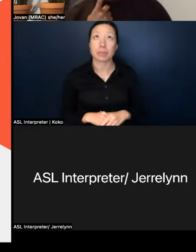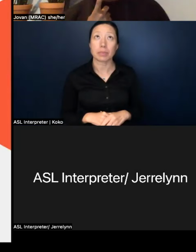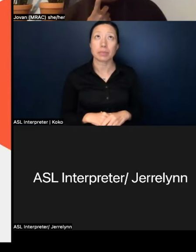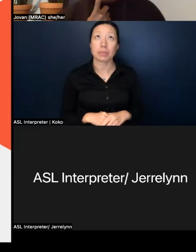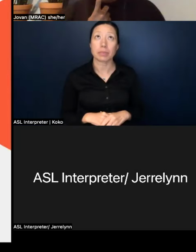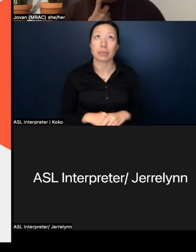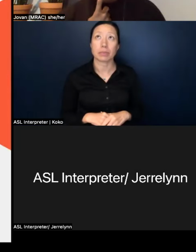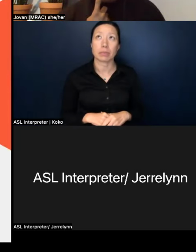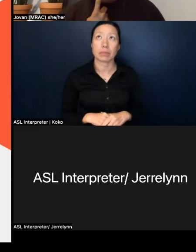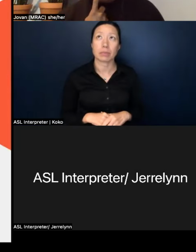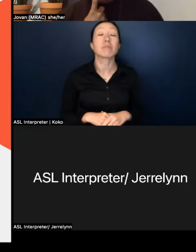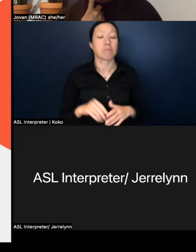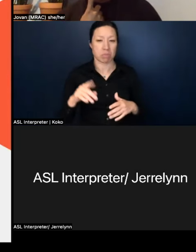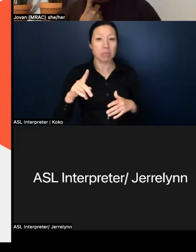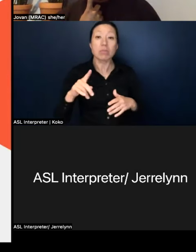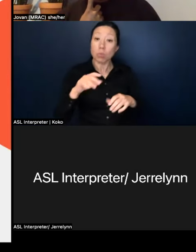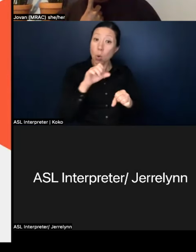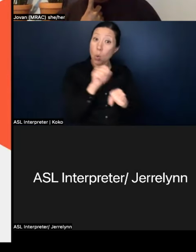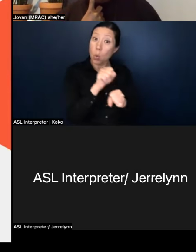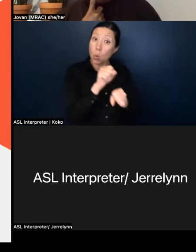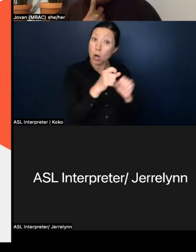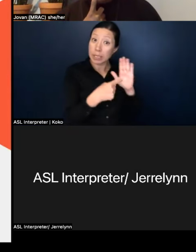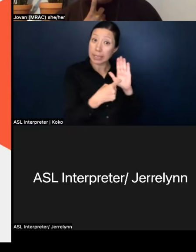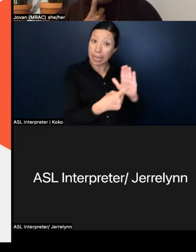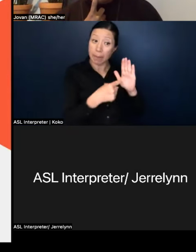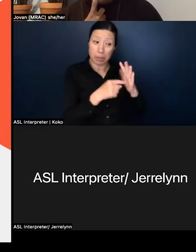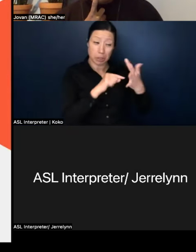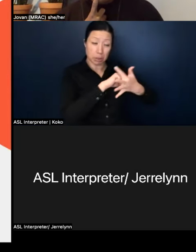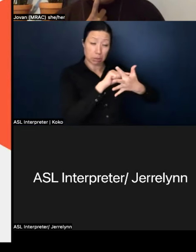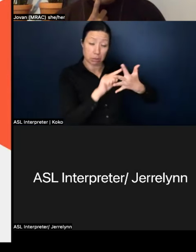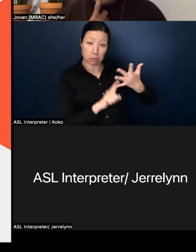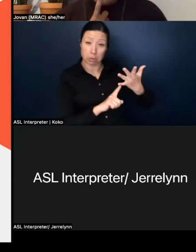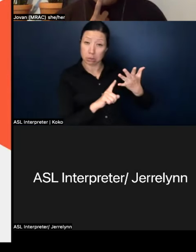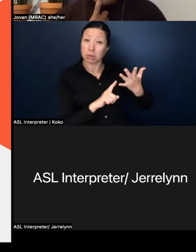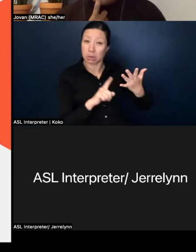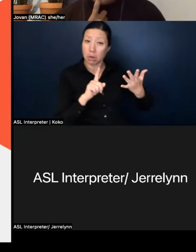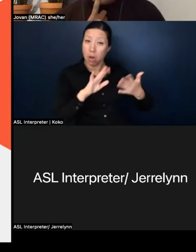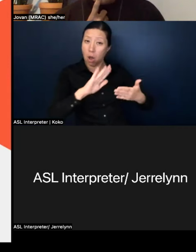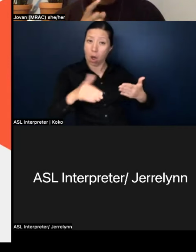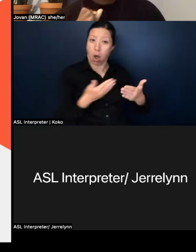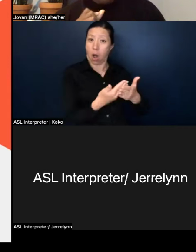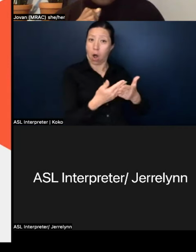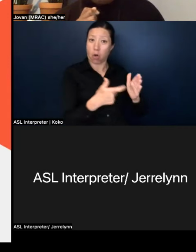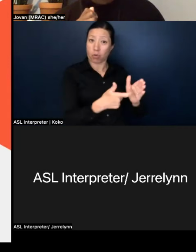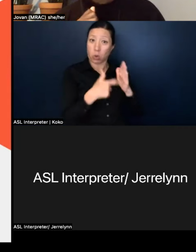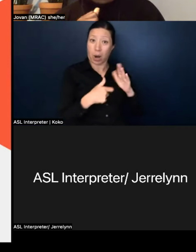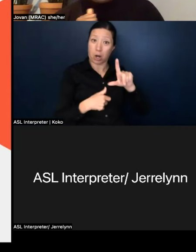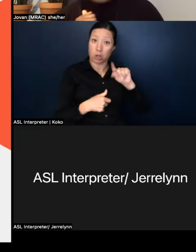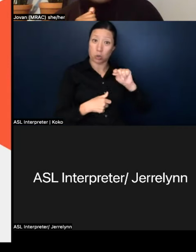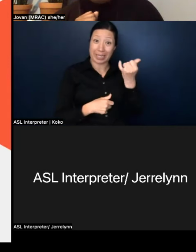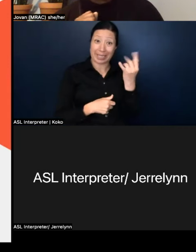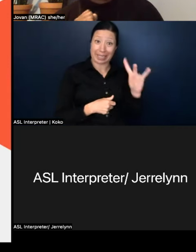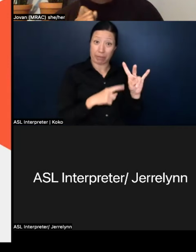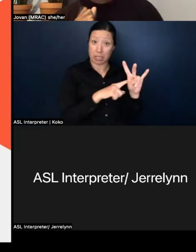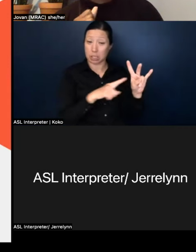or do all of the work samples have to be within 2017 to 2022? Yes.